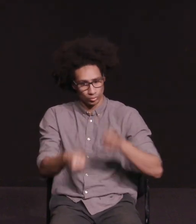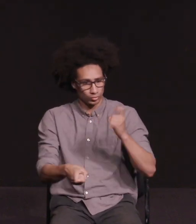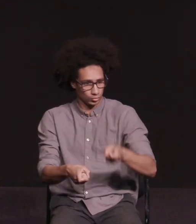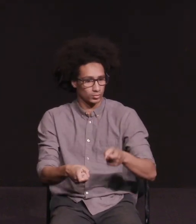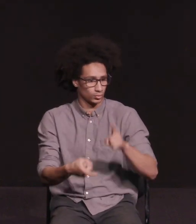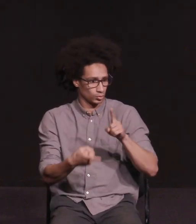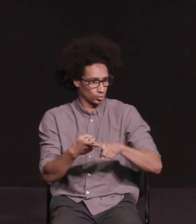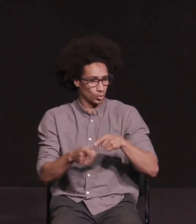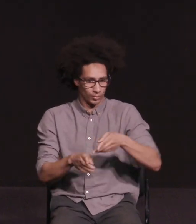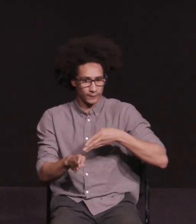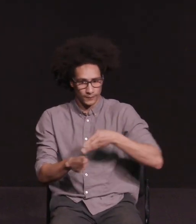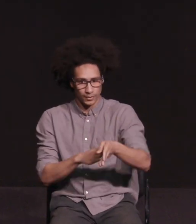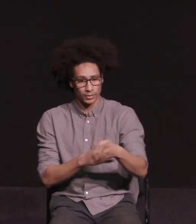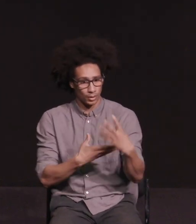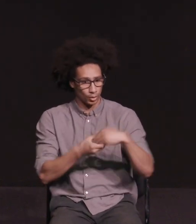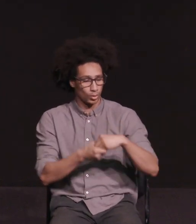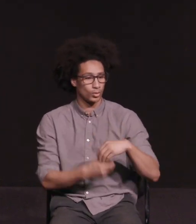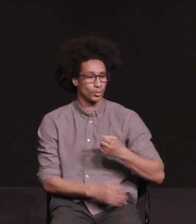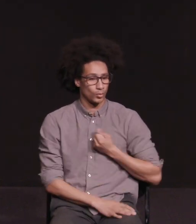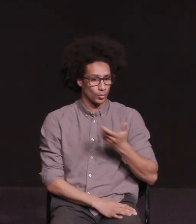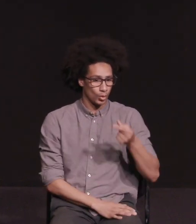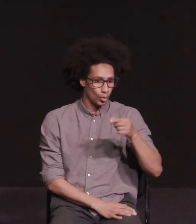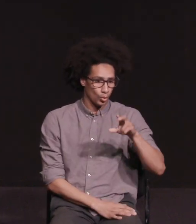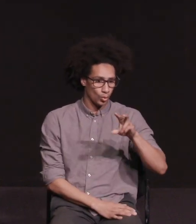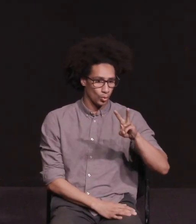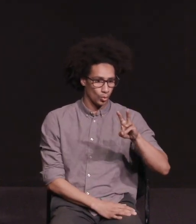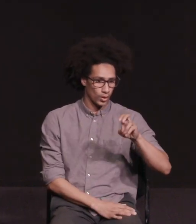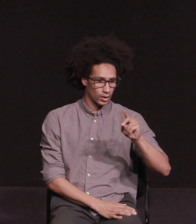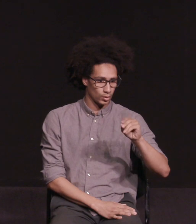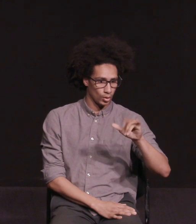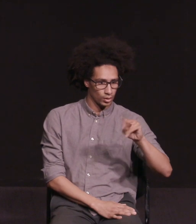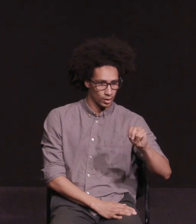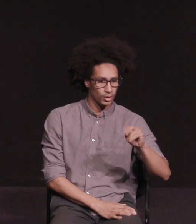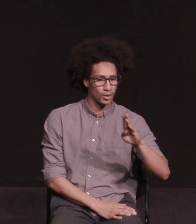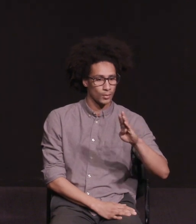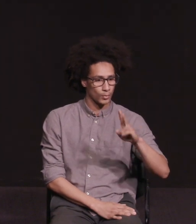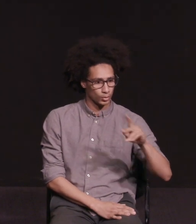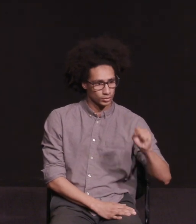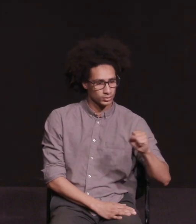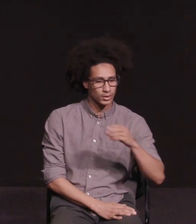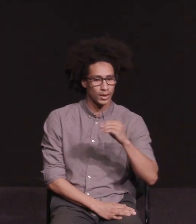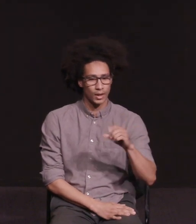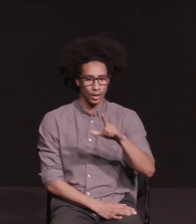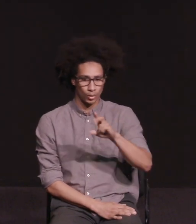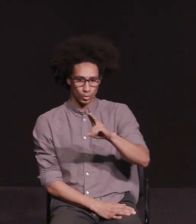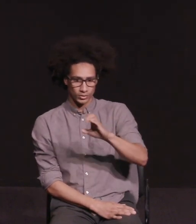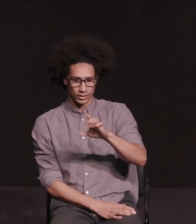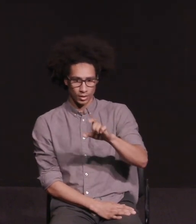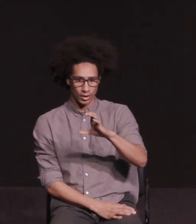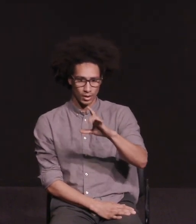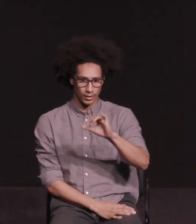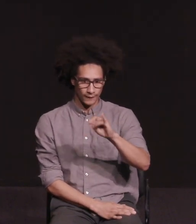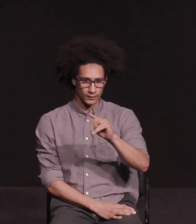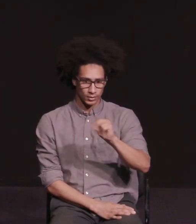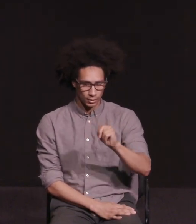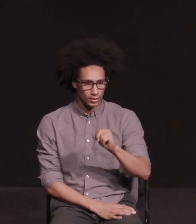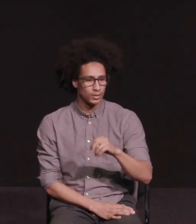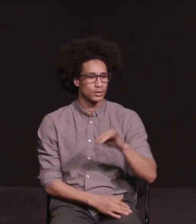including poet and novelist Gwendolyn Brooks, poet Lucille Clifton, poet and essayist June Jordan,